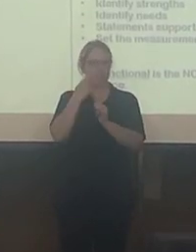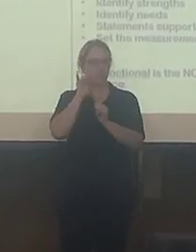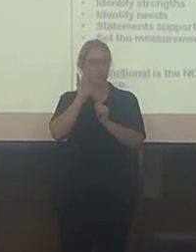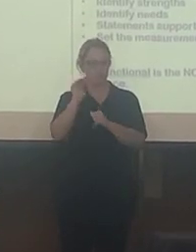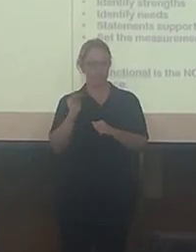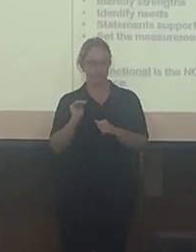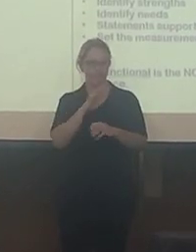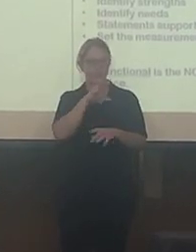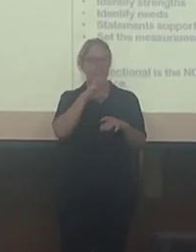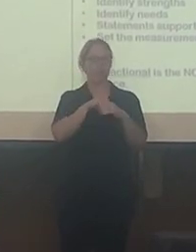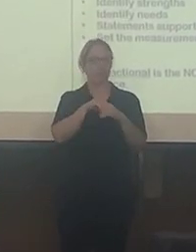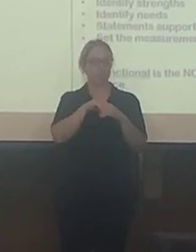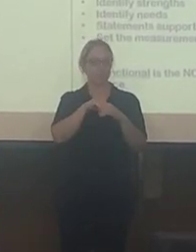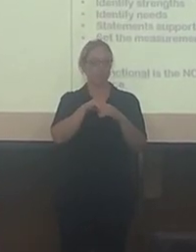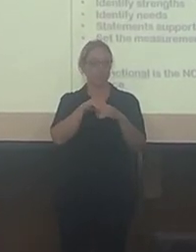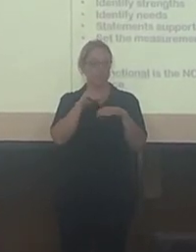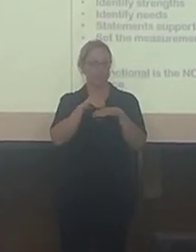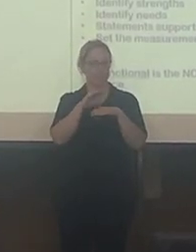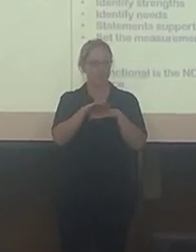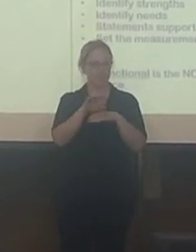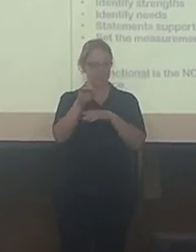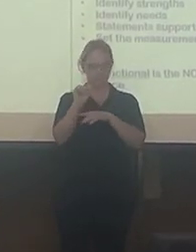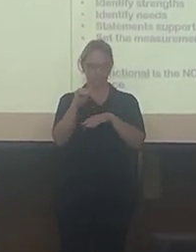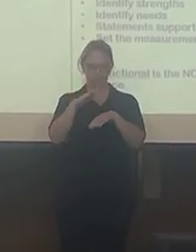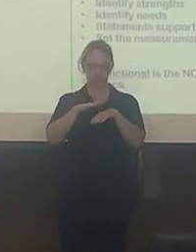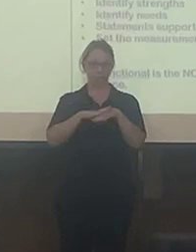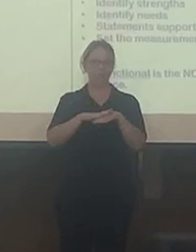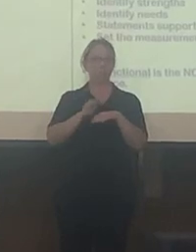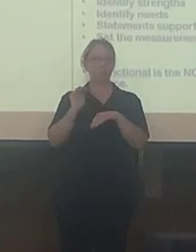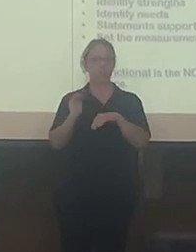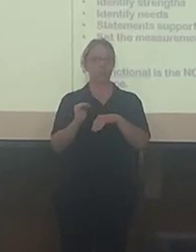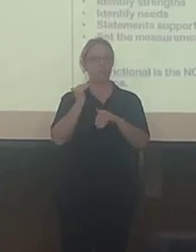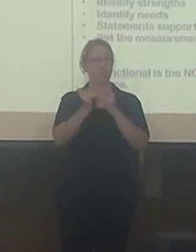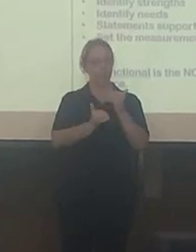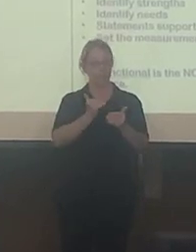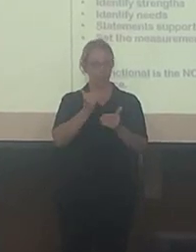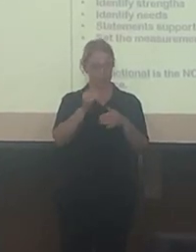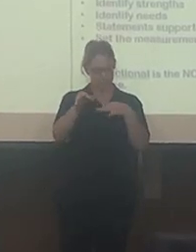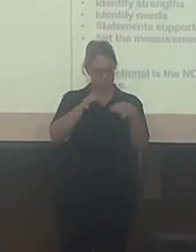includes the effects of the disability on the child's progress describe the current performance